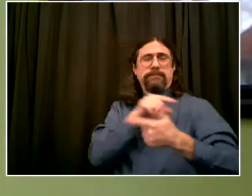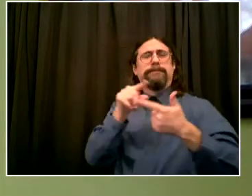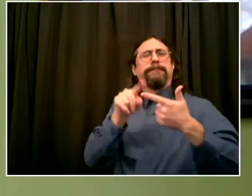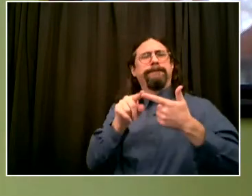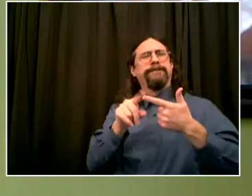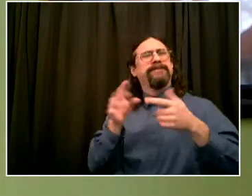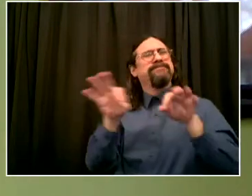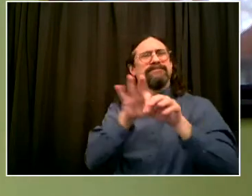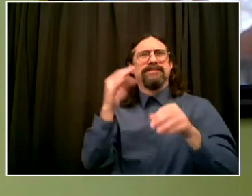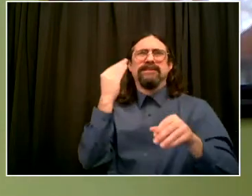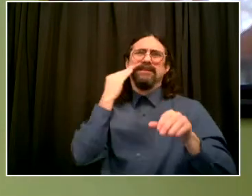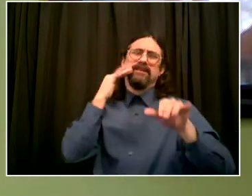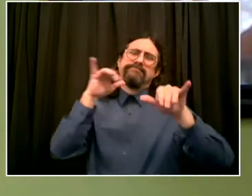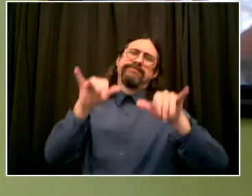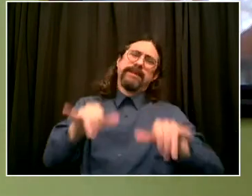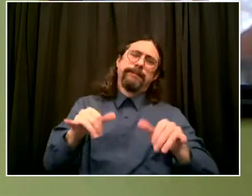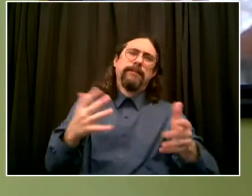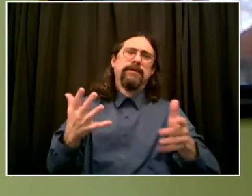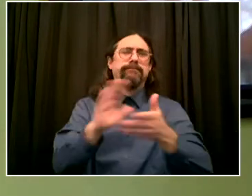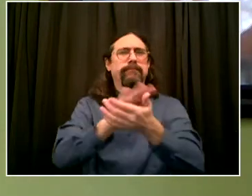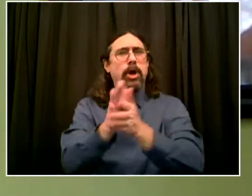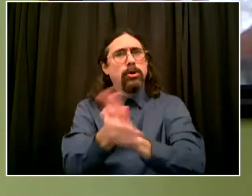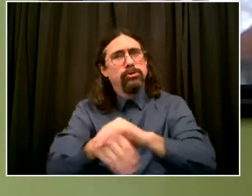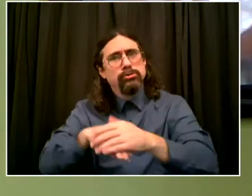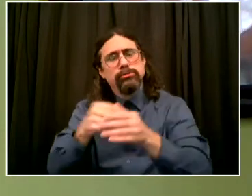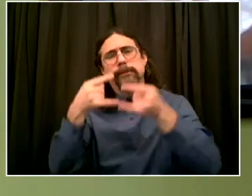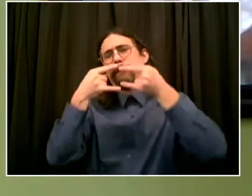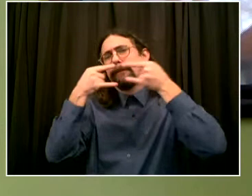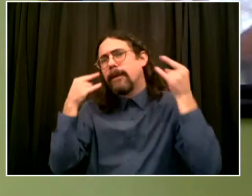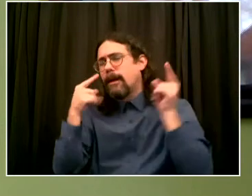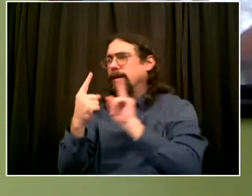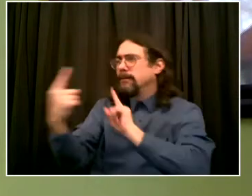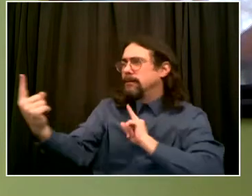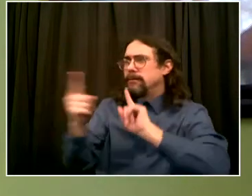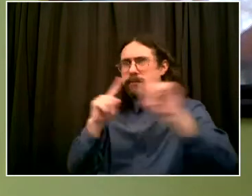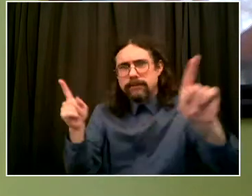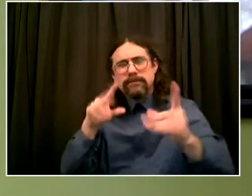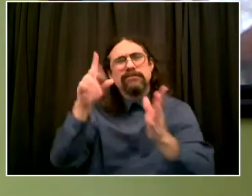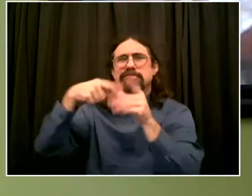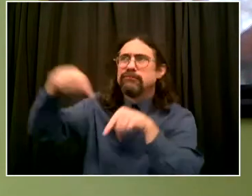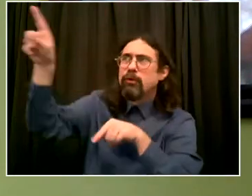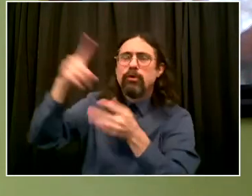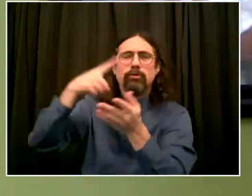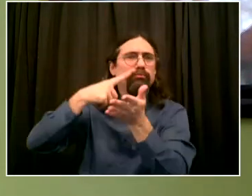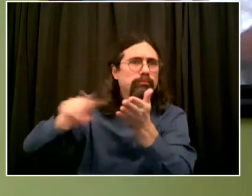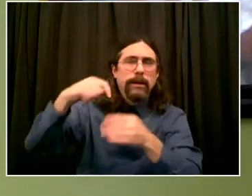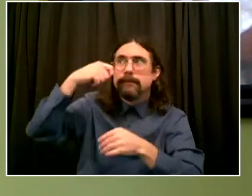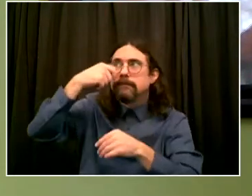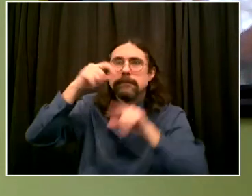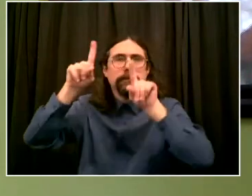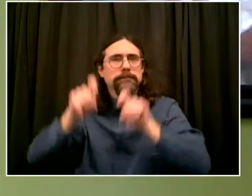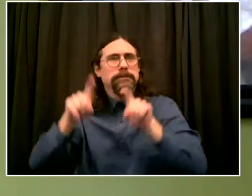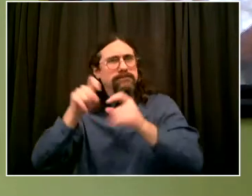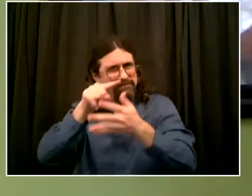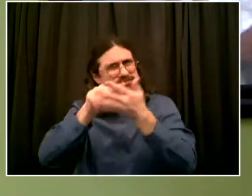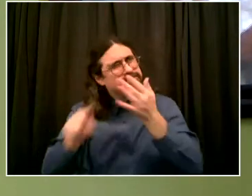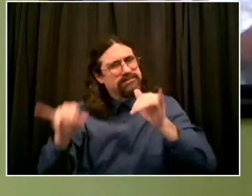VACCINATED YOU CAN DO ALLL THE THINGS THAT WORK, WASH YOYOUR HANDS, WATCH YOUR DISTANCE, WEAR A MASK TO MMAKE SURE YOU GETTING TESTED FREQUENTLYLY..